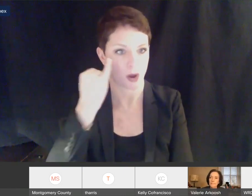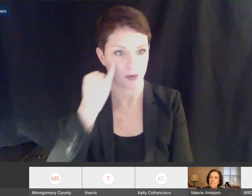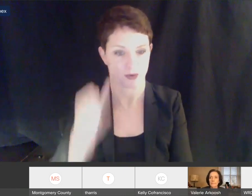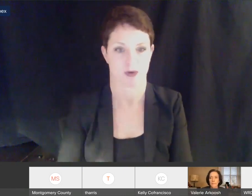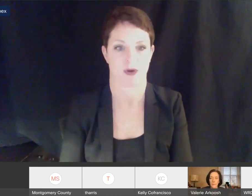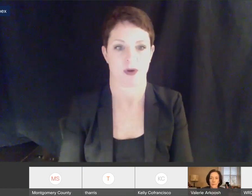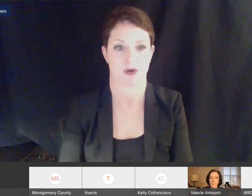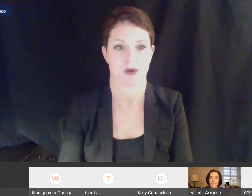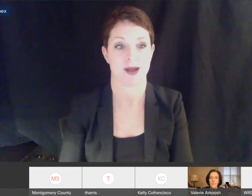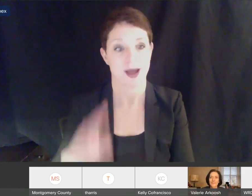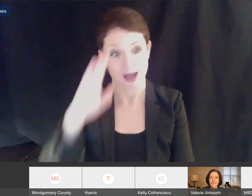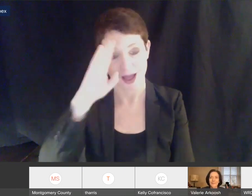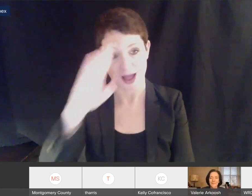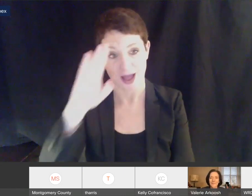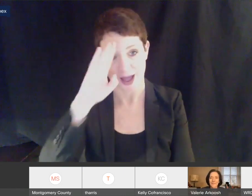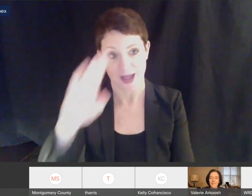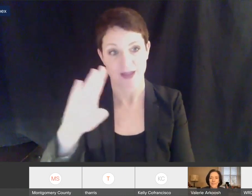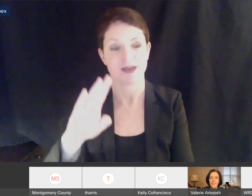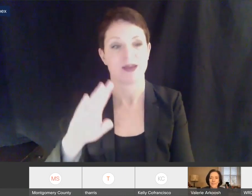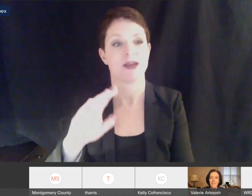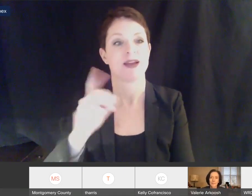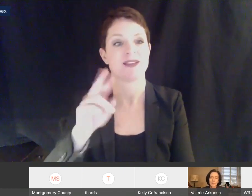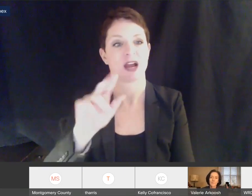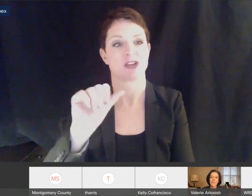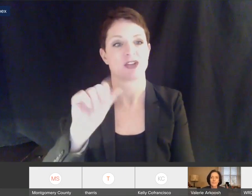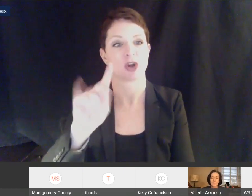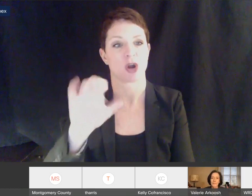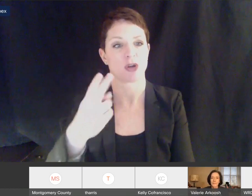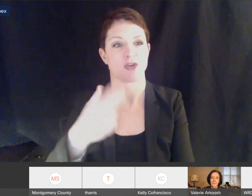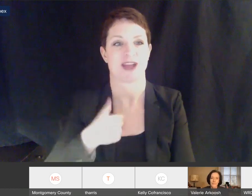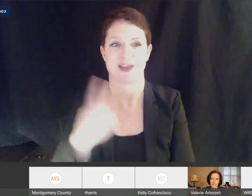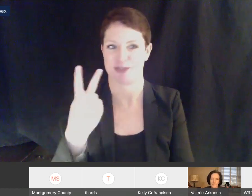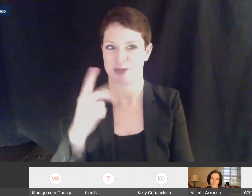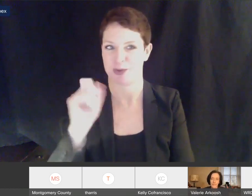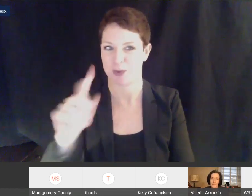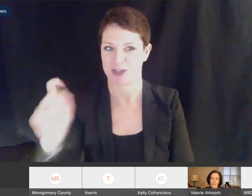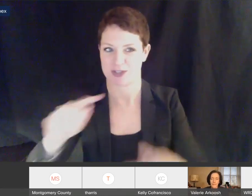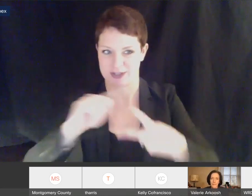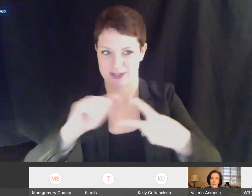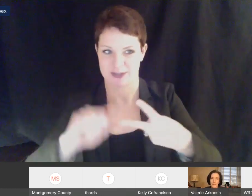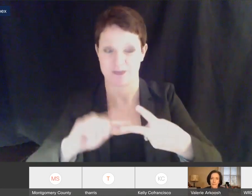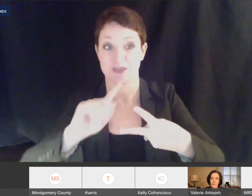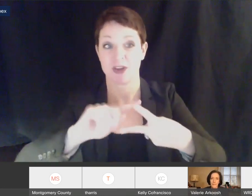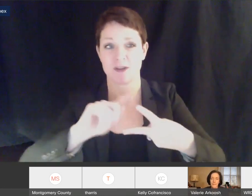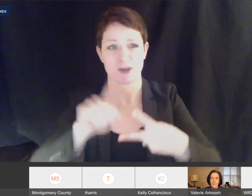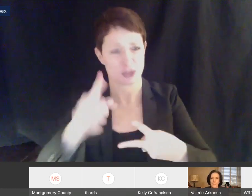[Reporter] All right, Dr. Arkoosh, I have two questions. The first one is: Do you think that looking